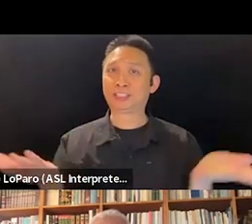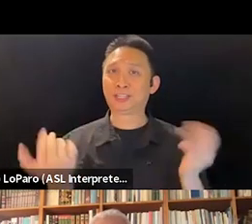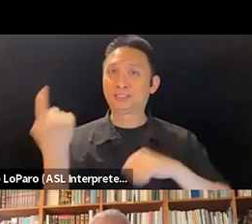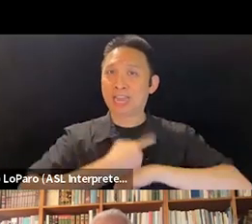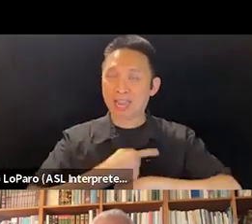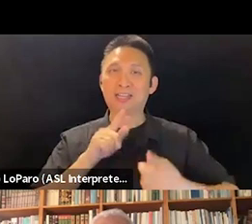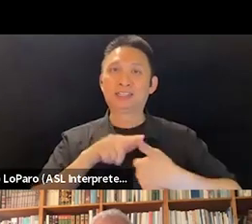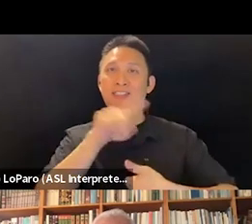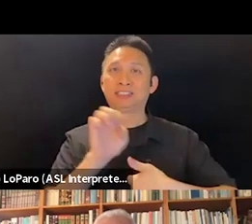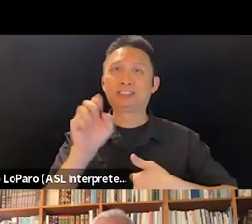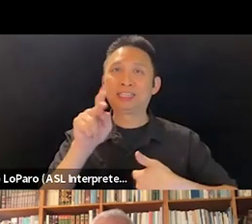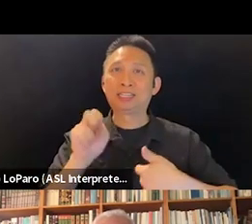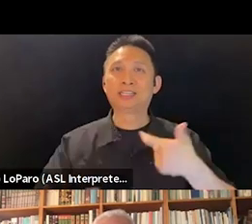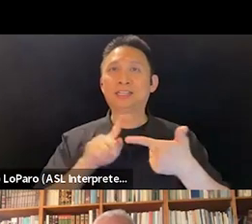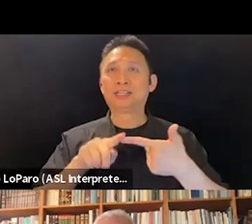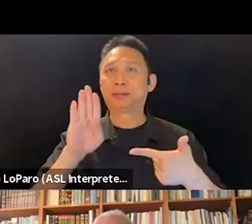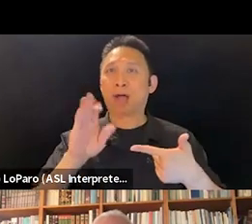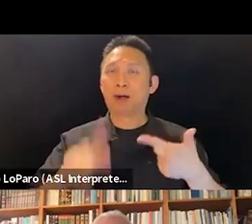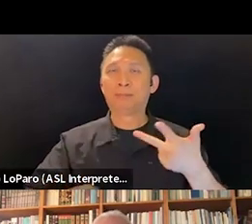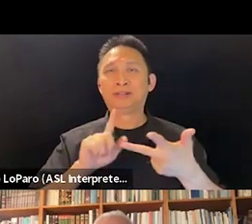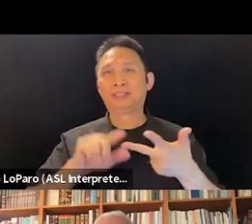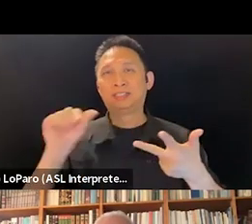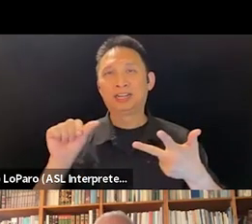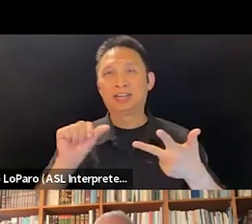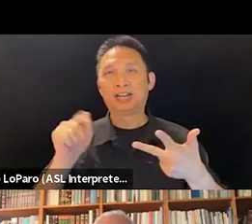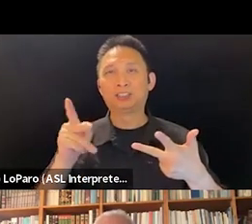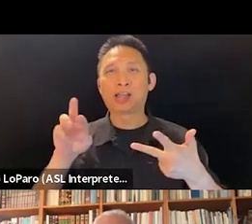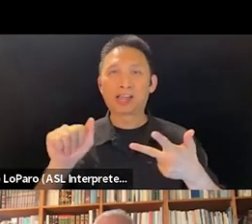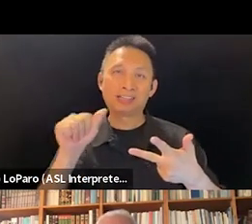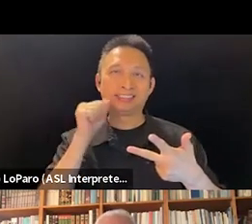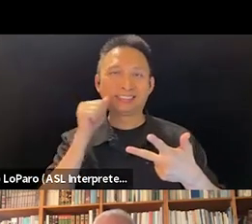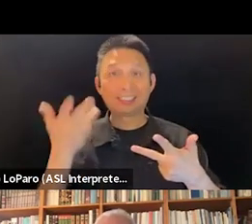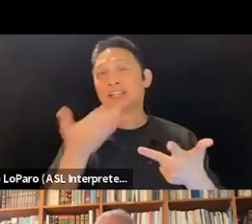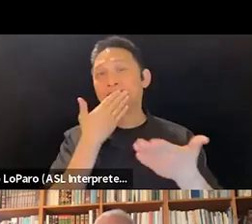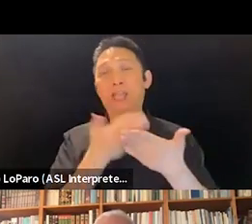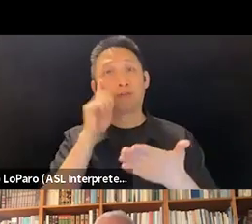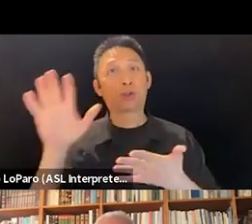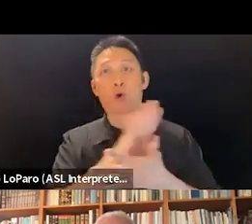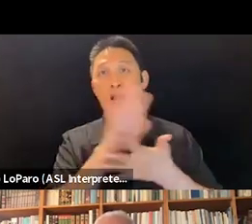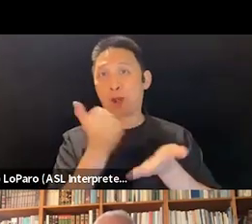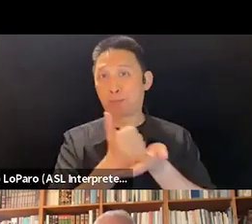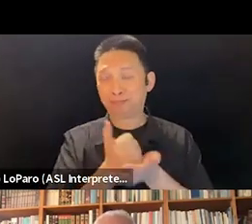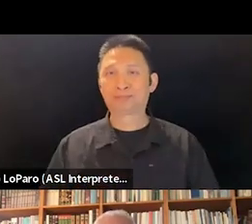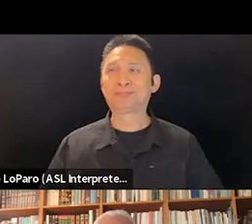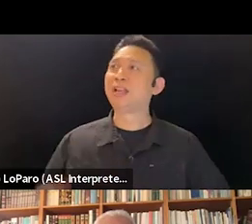Zeke, Bob, and Andrea. We're always very, very grateful for your help. Thank you all for joining and staying with us